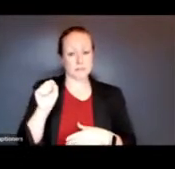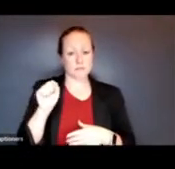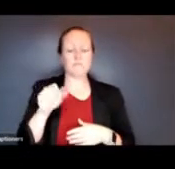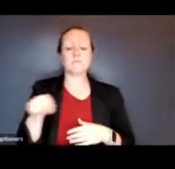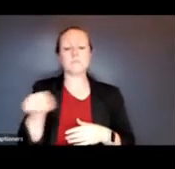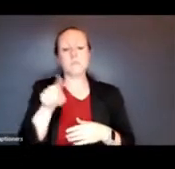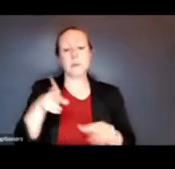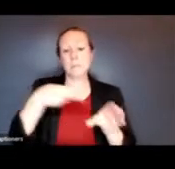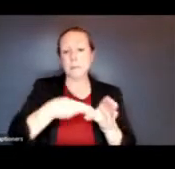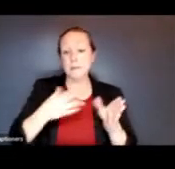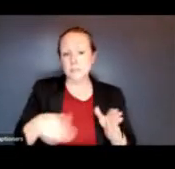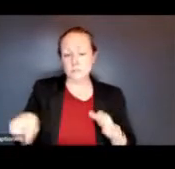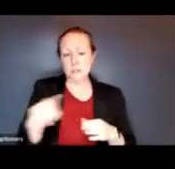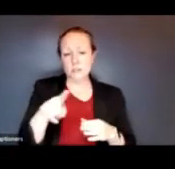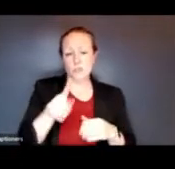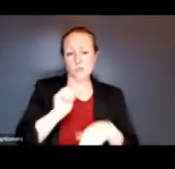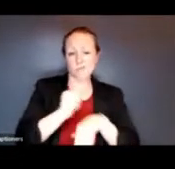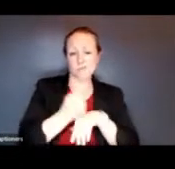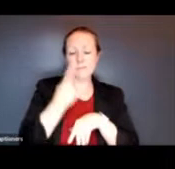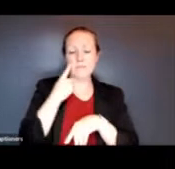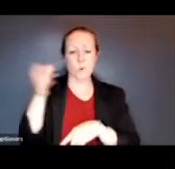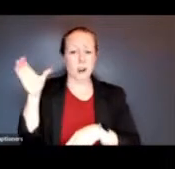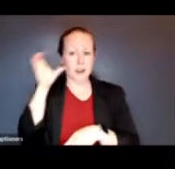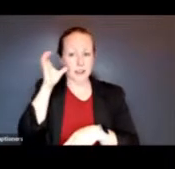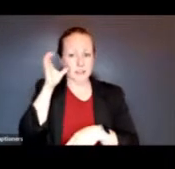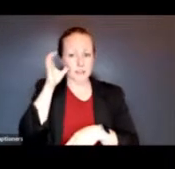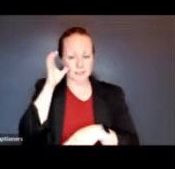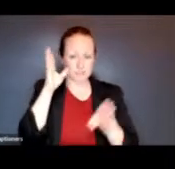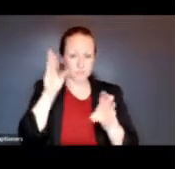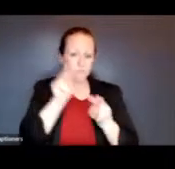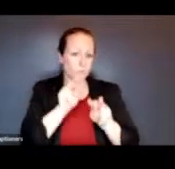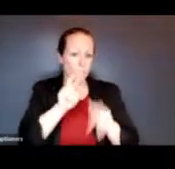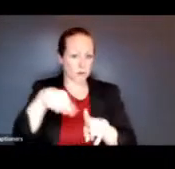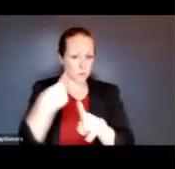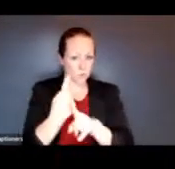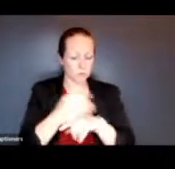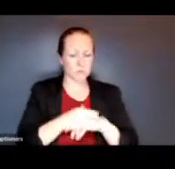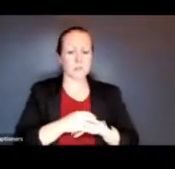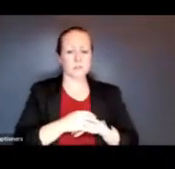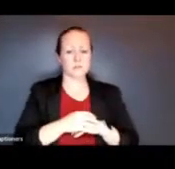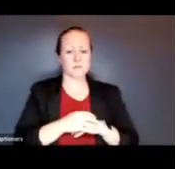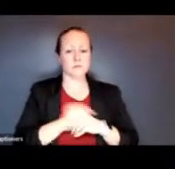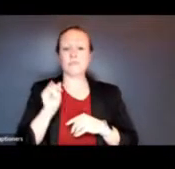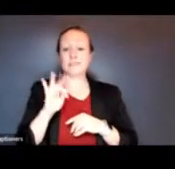mode. During the entire webinar, please use the chat feature to post questions and to